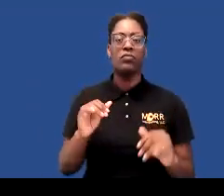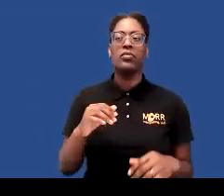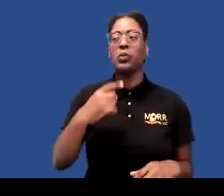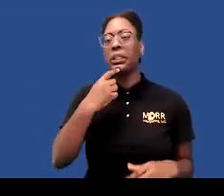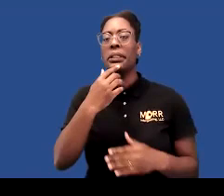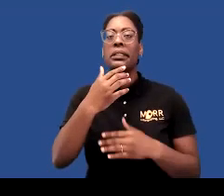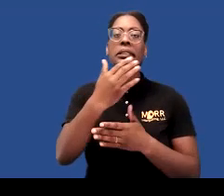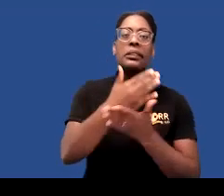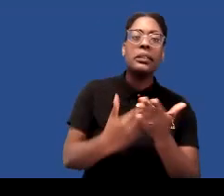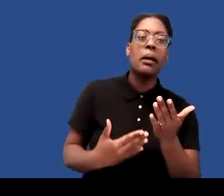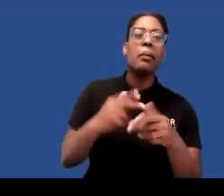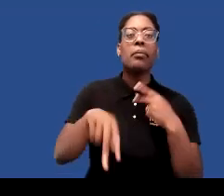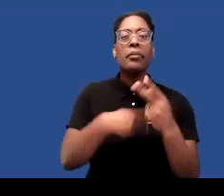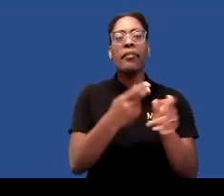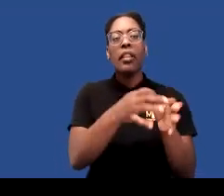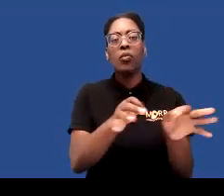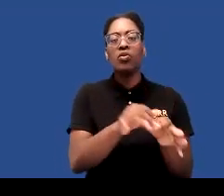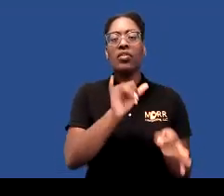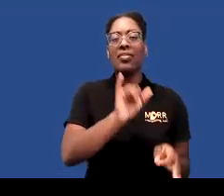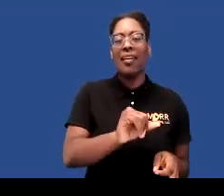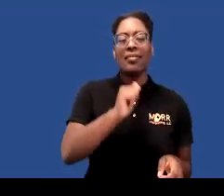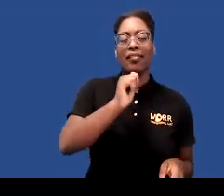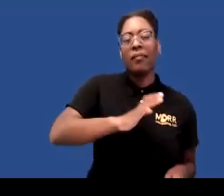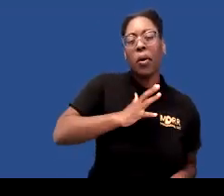whereas another one is automatically formal or more appropriate